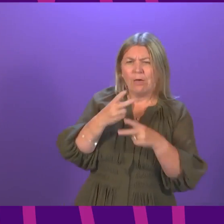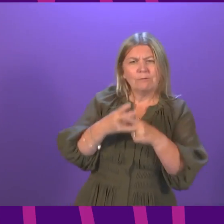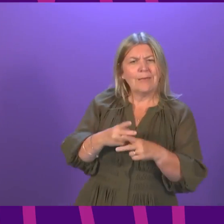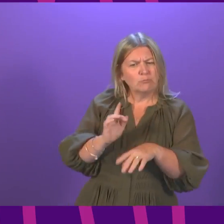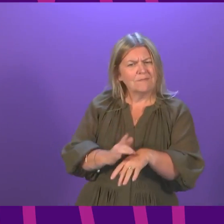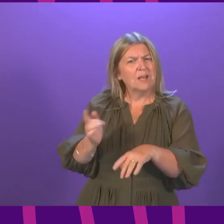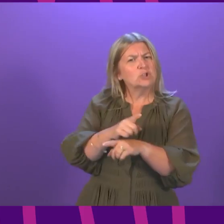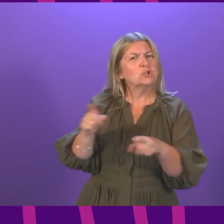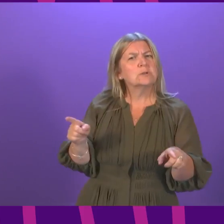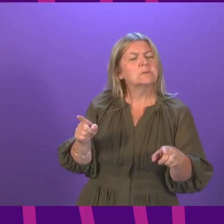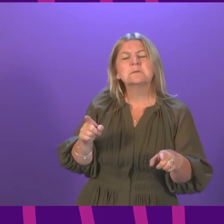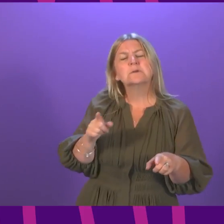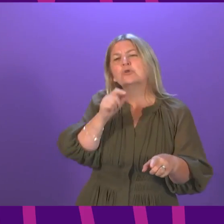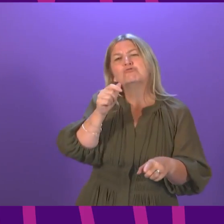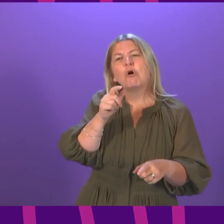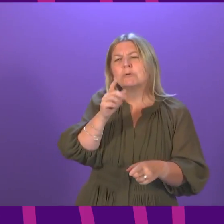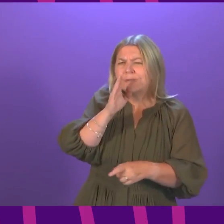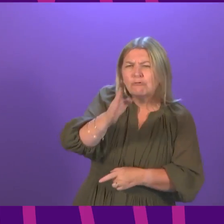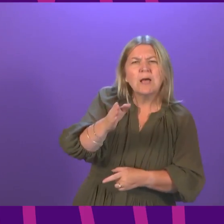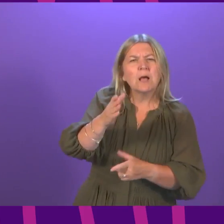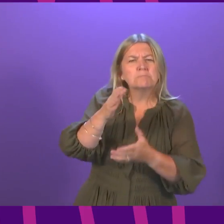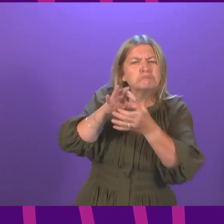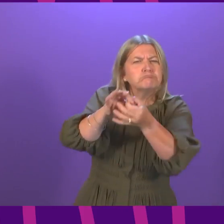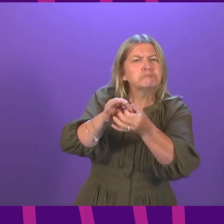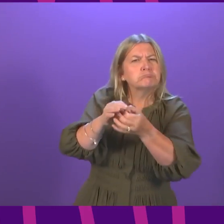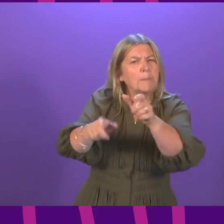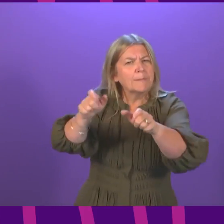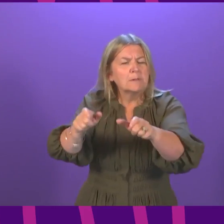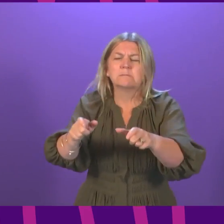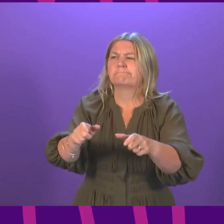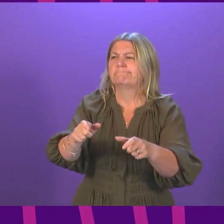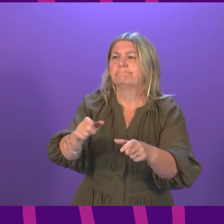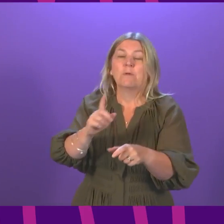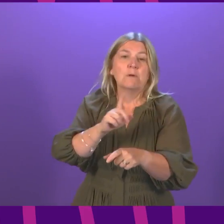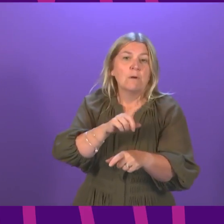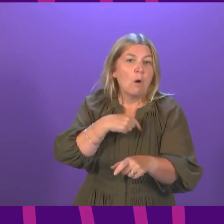who do not work directly in drug and alcohol services, such as hospital and community staff,